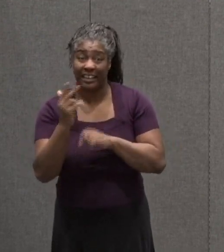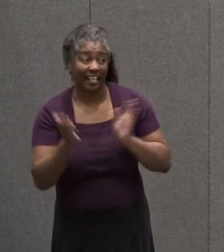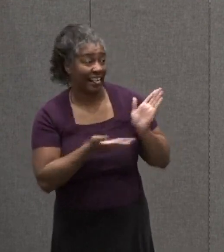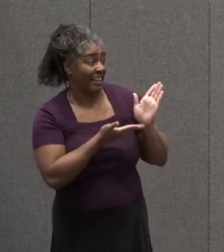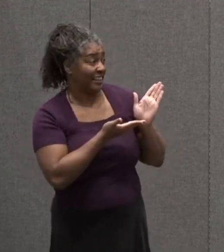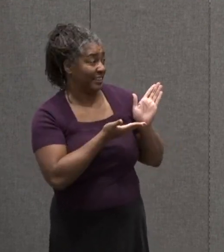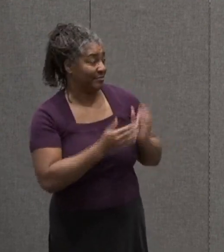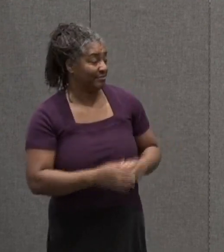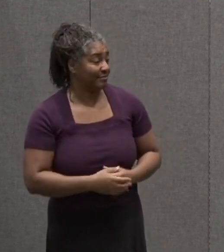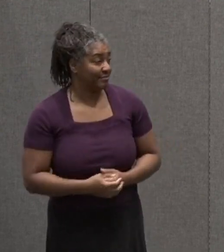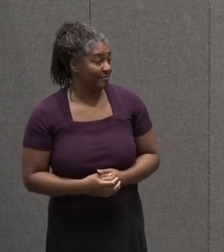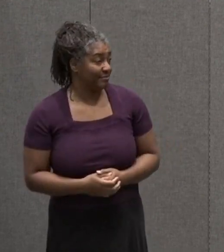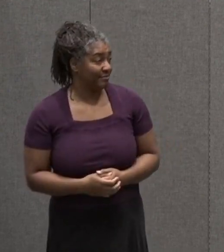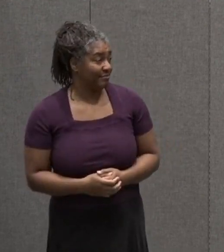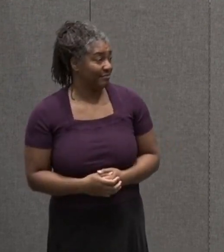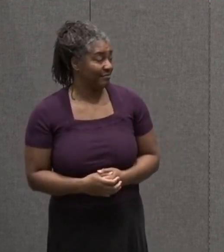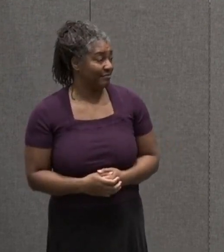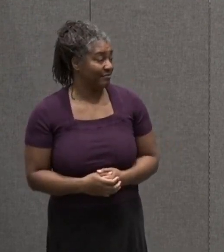(chattering)